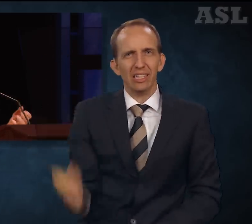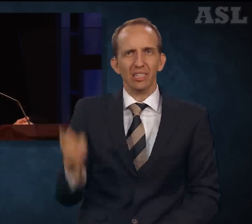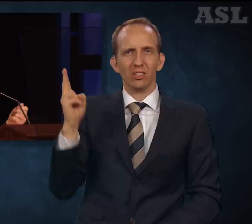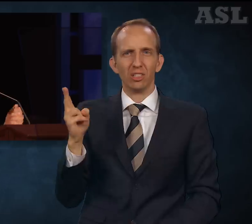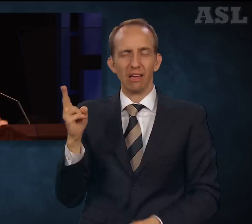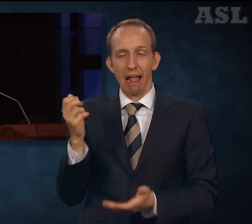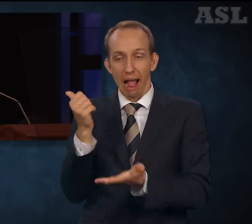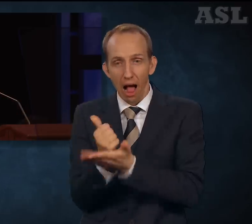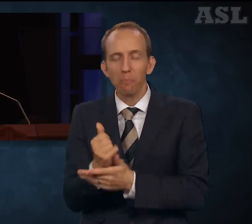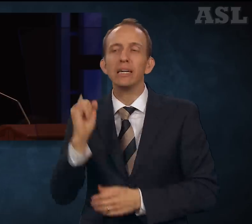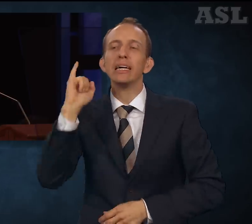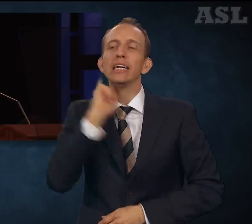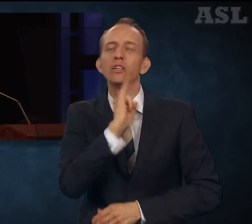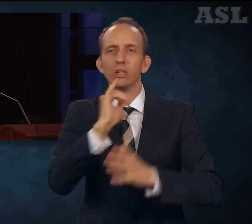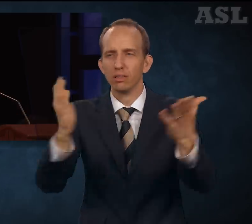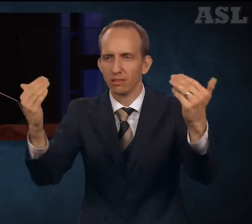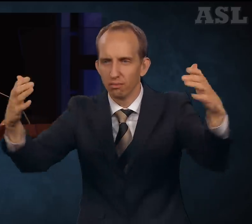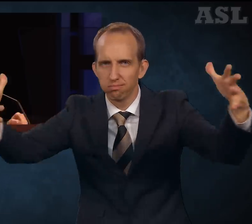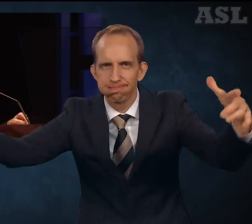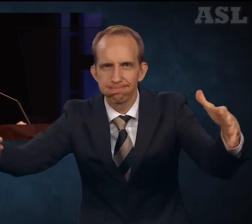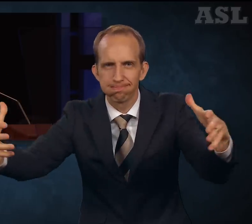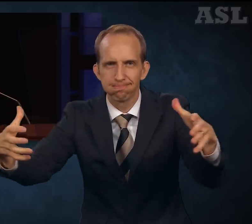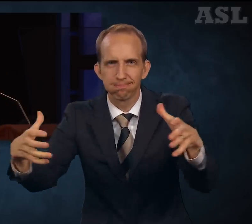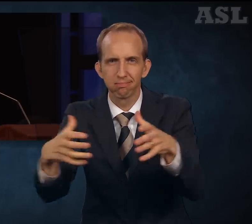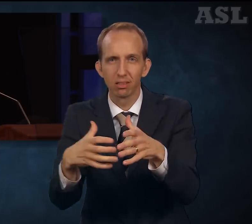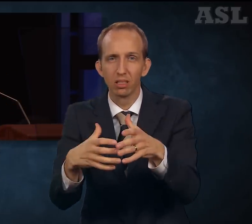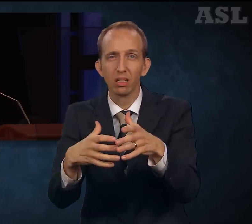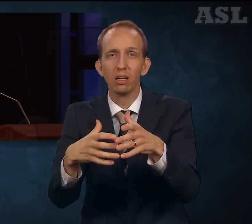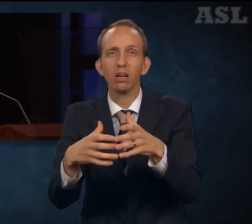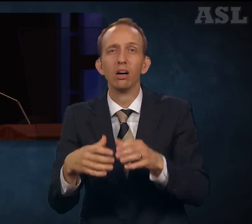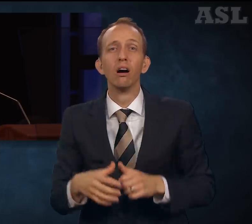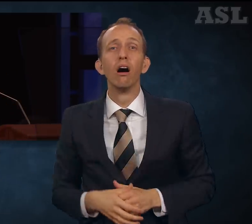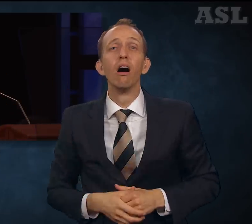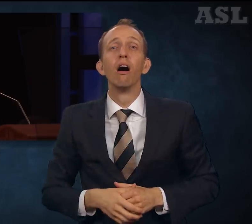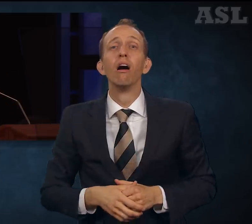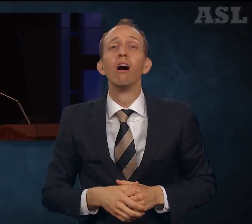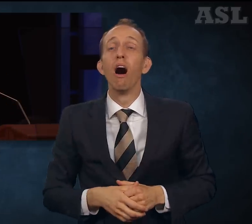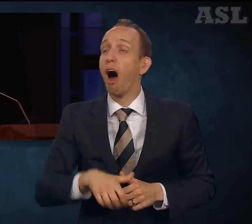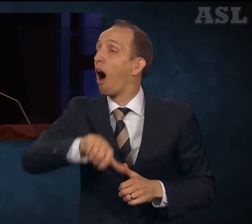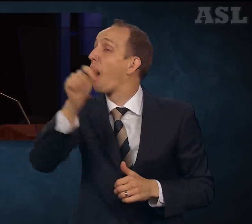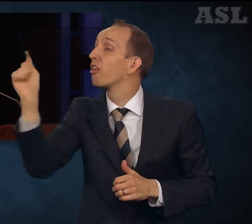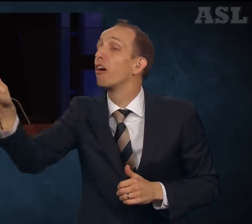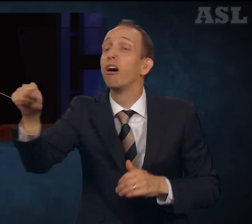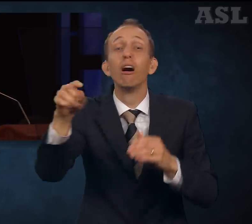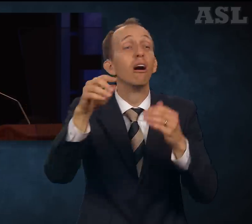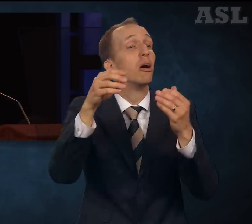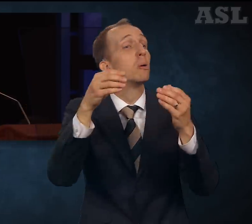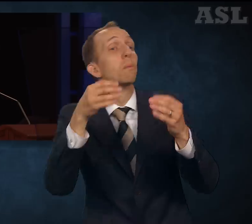THIS PRECISE TIME--THE MOST CRUCIAL TIME IN THE HISTORY OF THE WORLD--TO HELP GATHER ISRAEL.